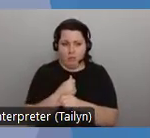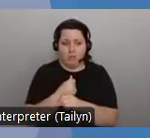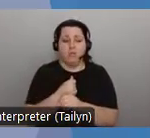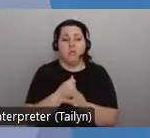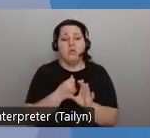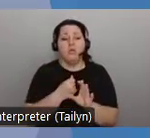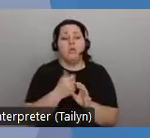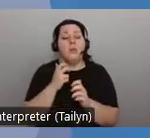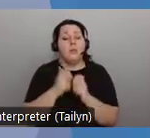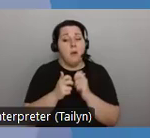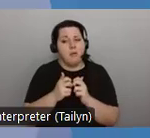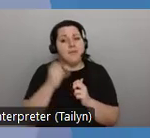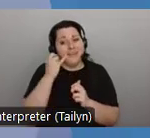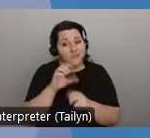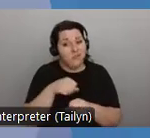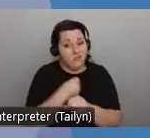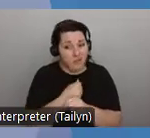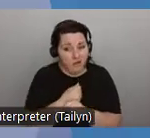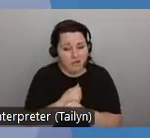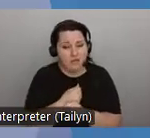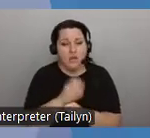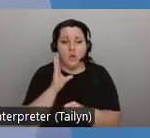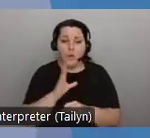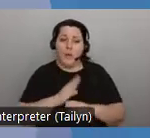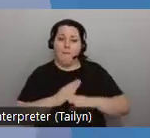The final thing when creating form is don't block your editing privileges.